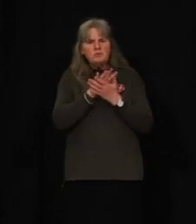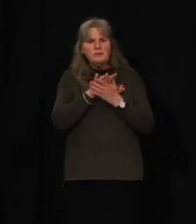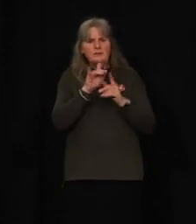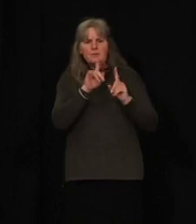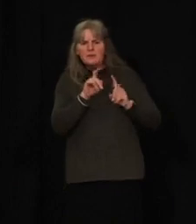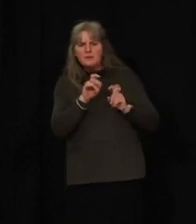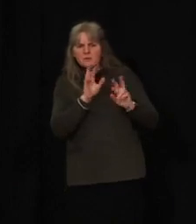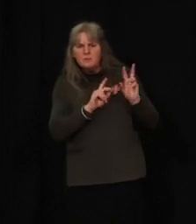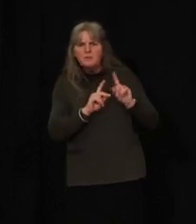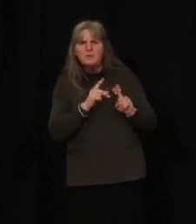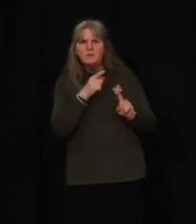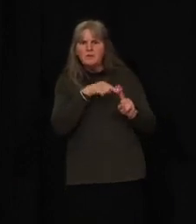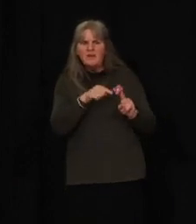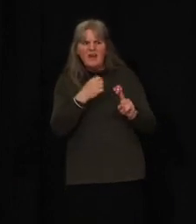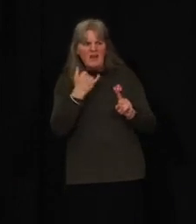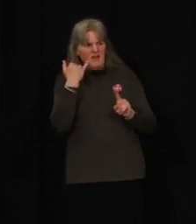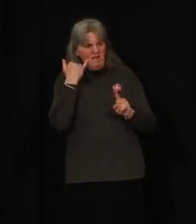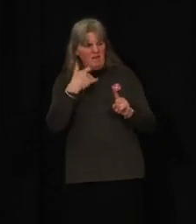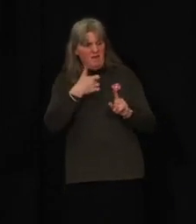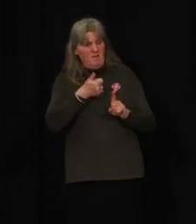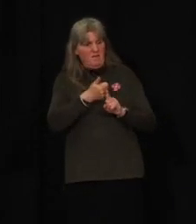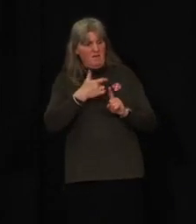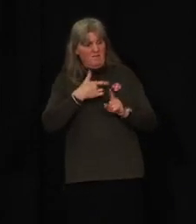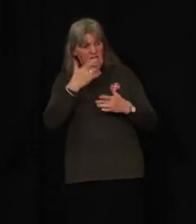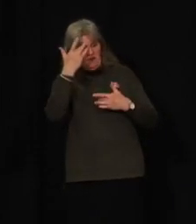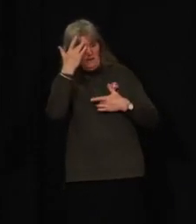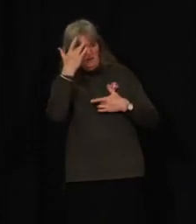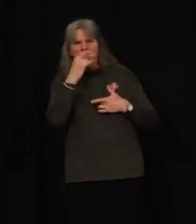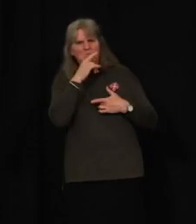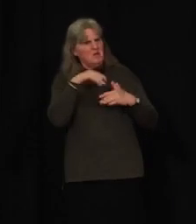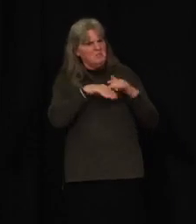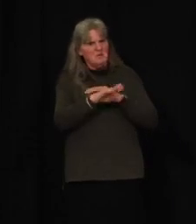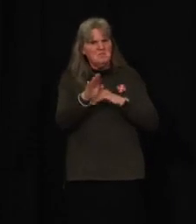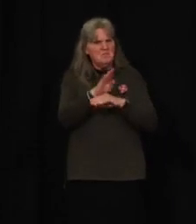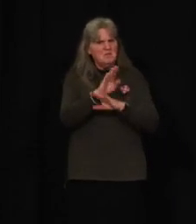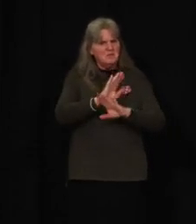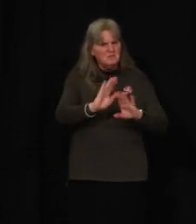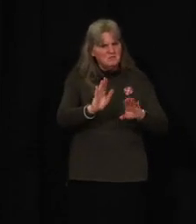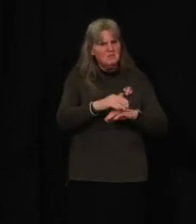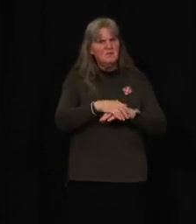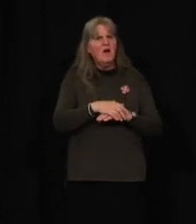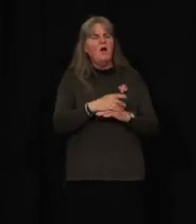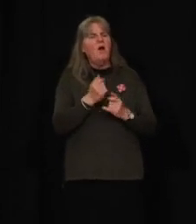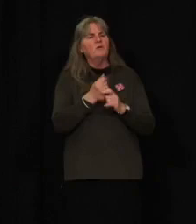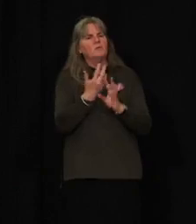that people who are ill do not attend. Instructions about waiting and